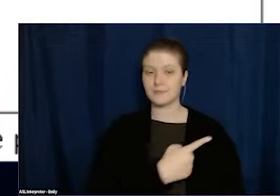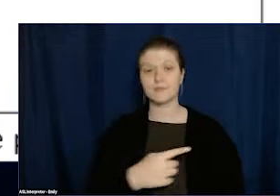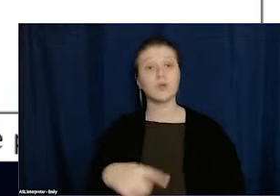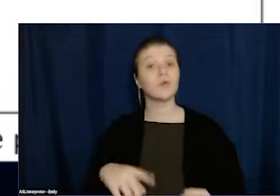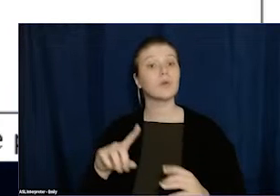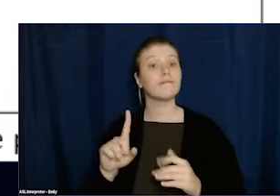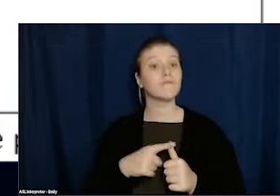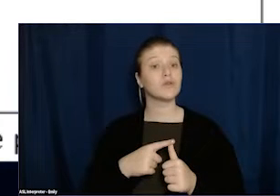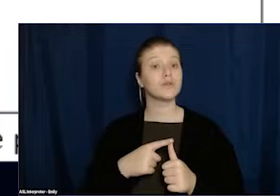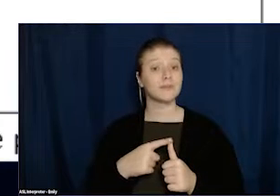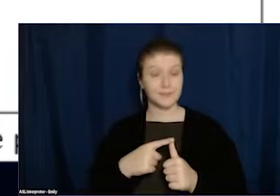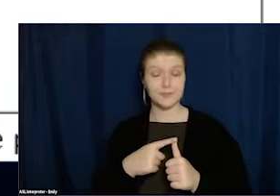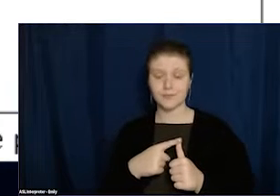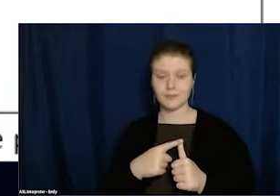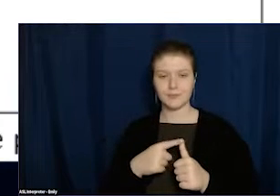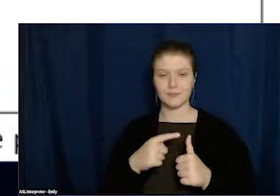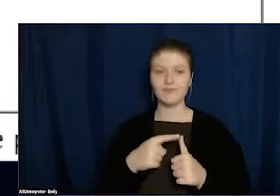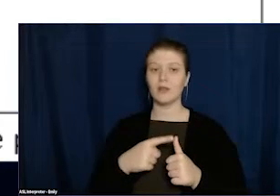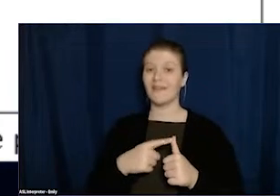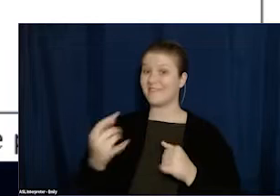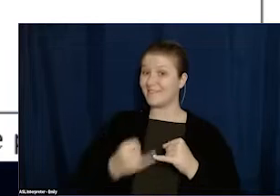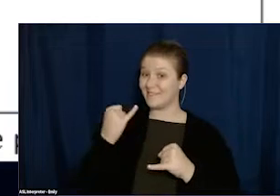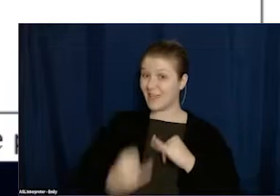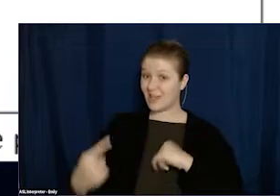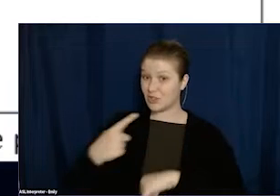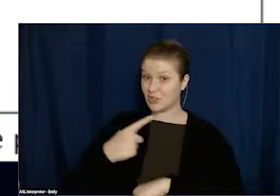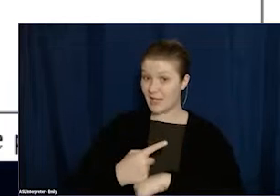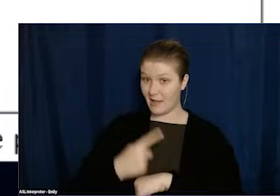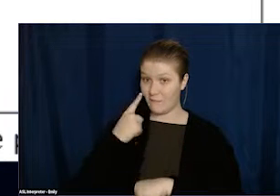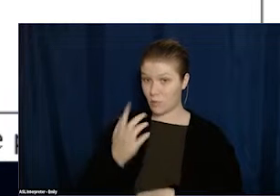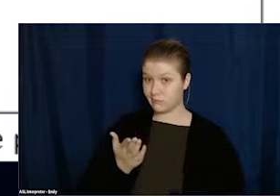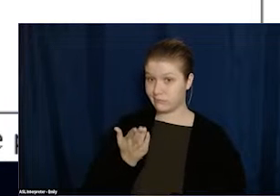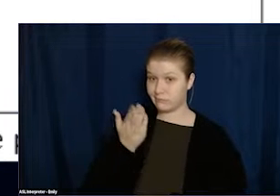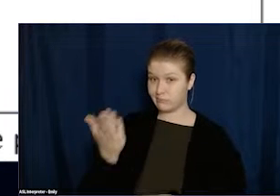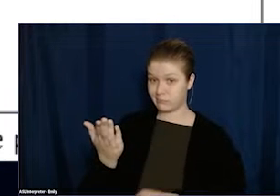The last day to submit a new proposal in FastLane will be turned off Friday,